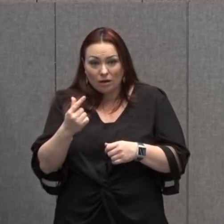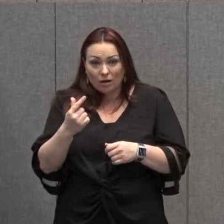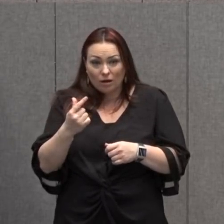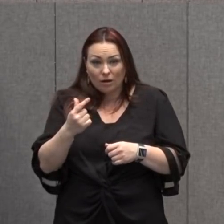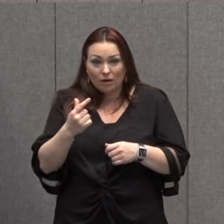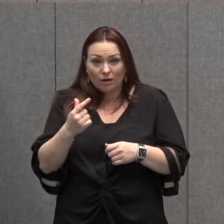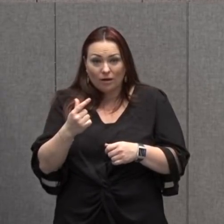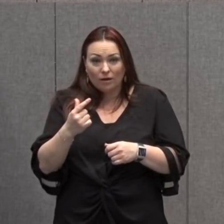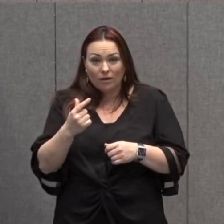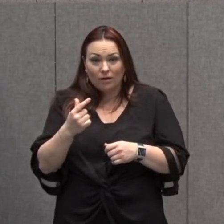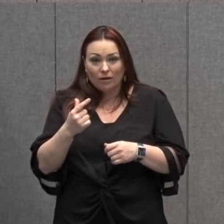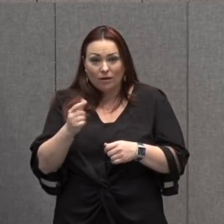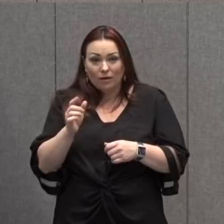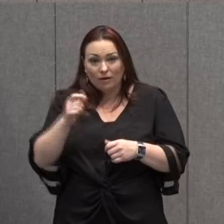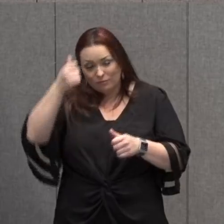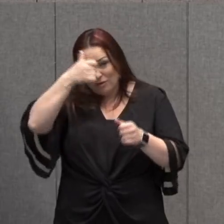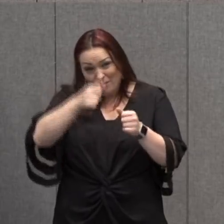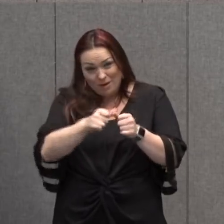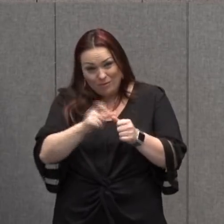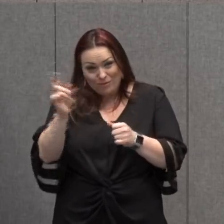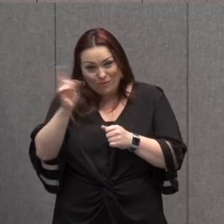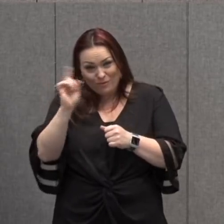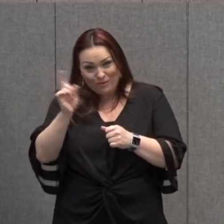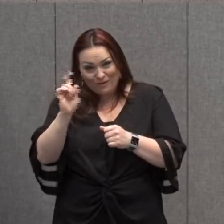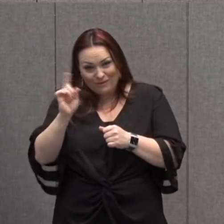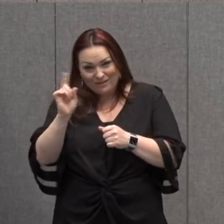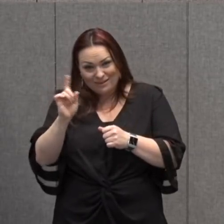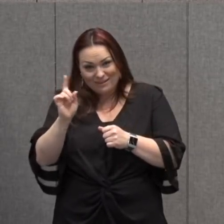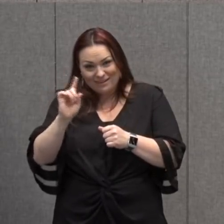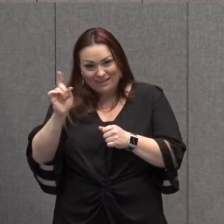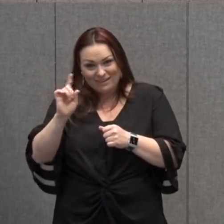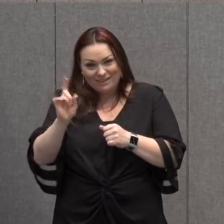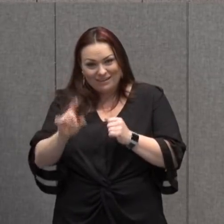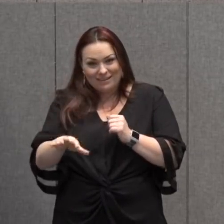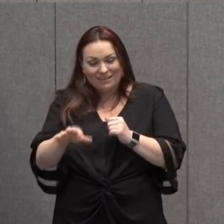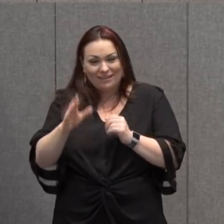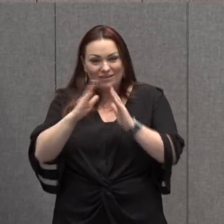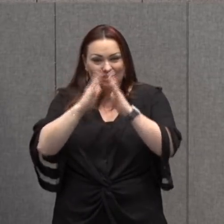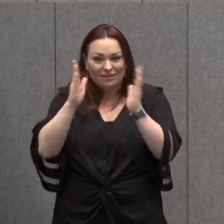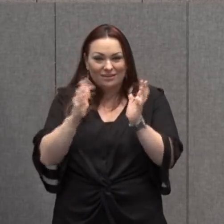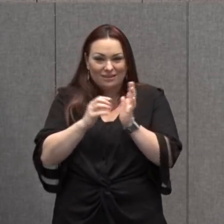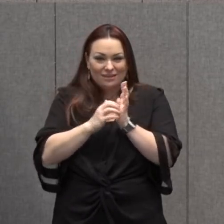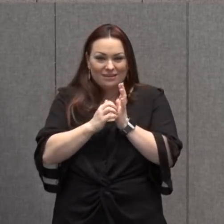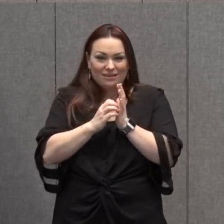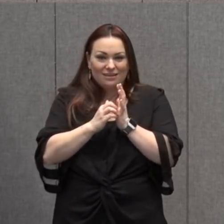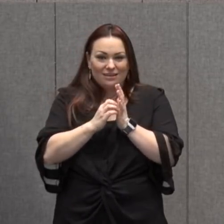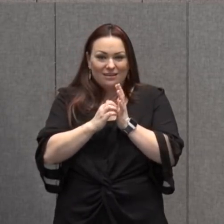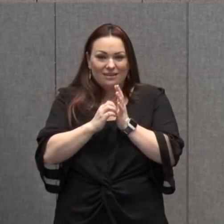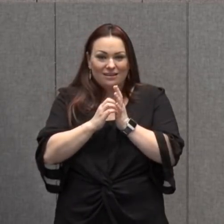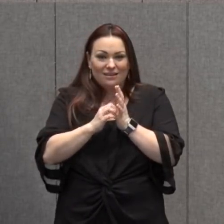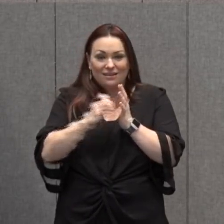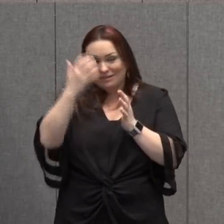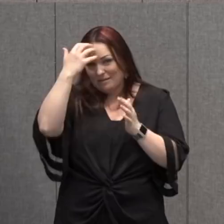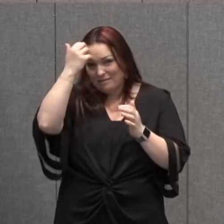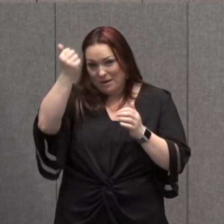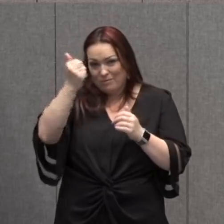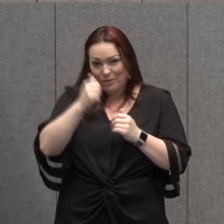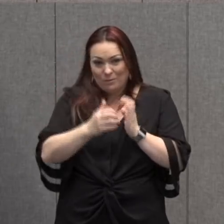And now I have to remember where I picked up house. See, this is where the memory comes in.